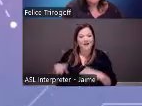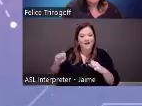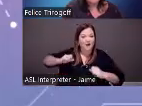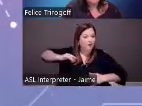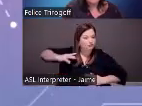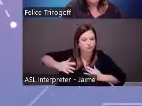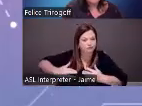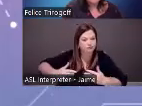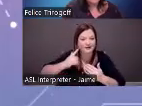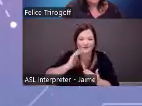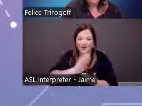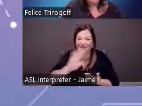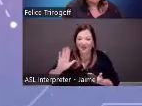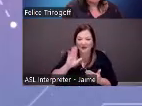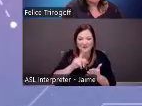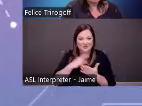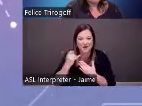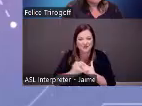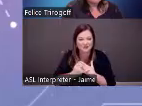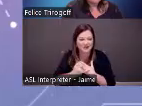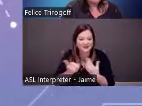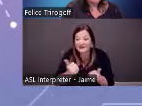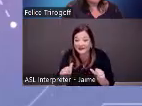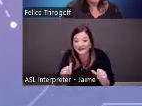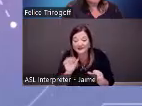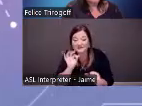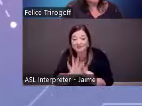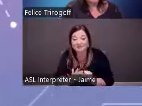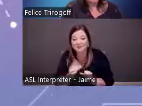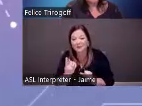if you could give them one bit of advice